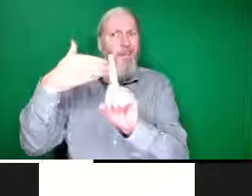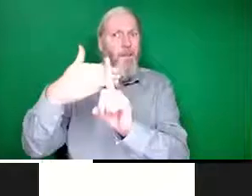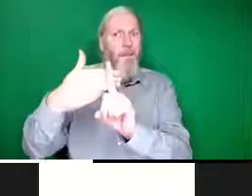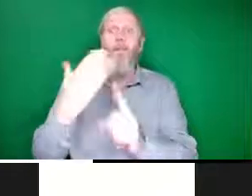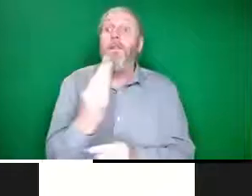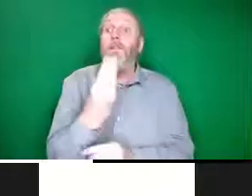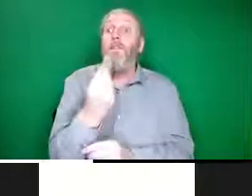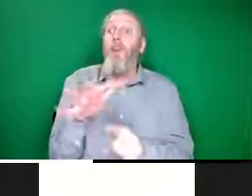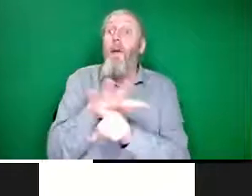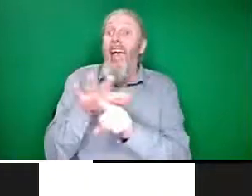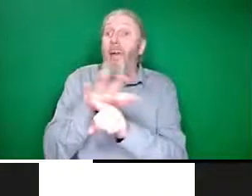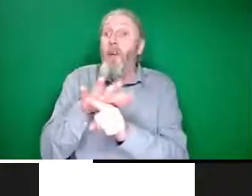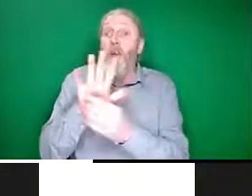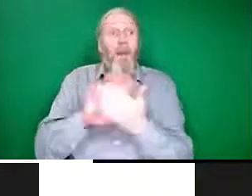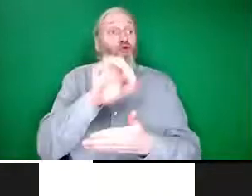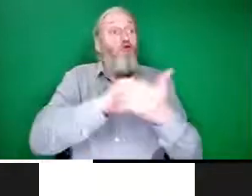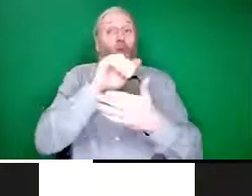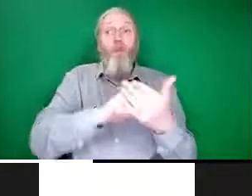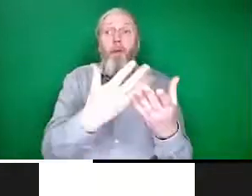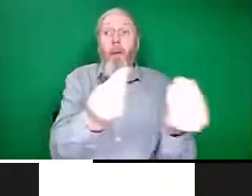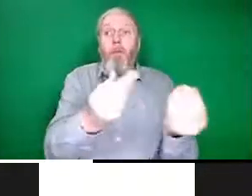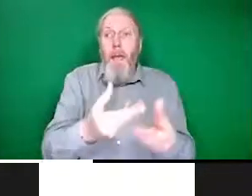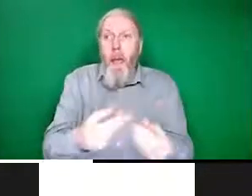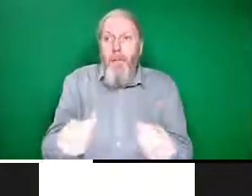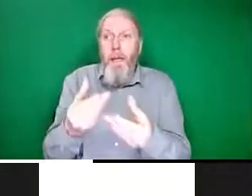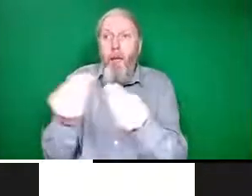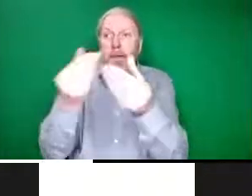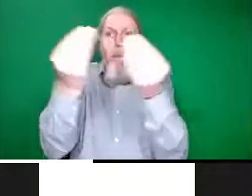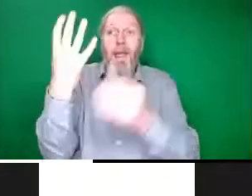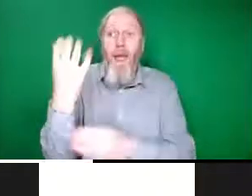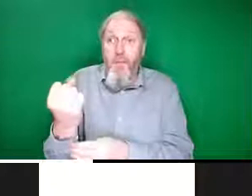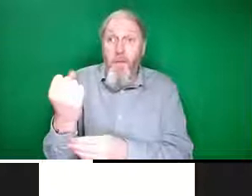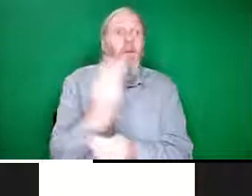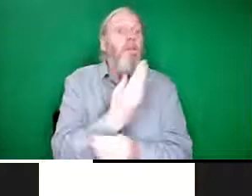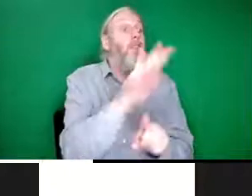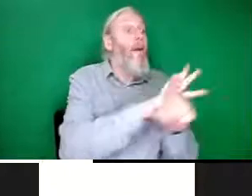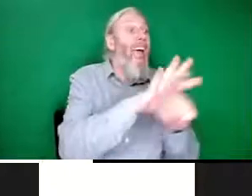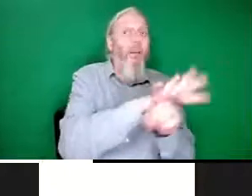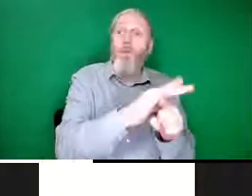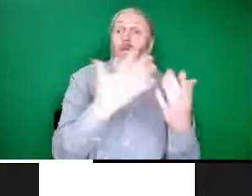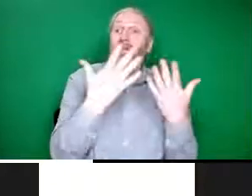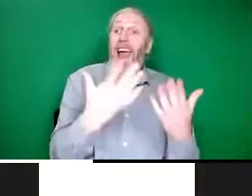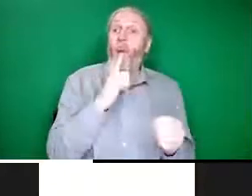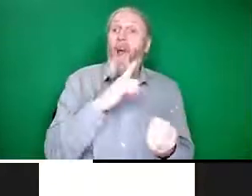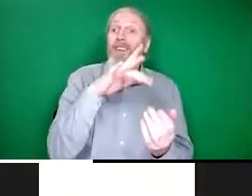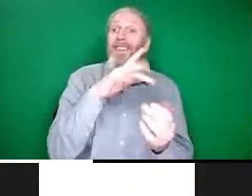that's how the report is structured. I will talk you through some of the very key findings.